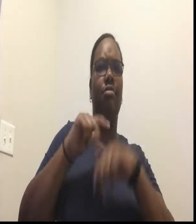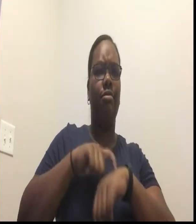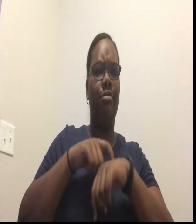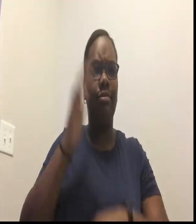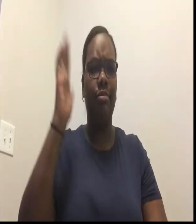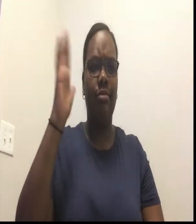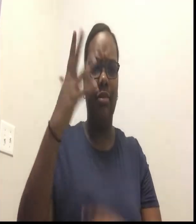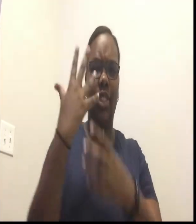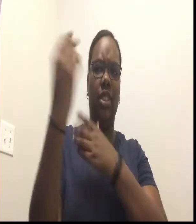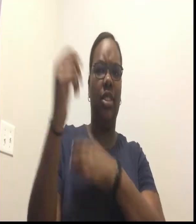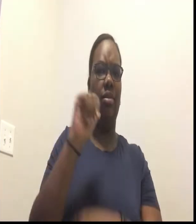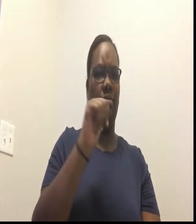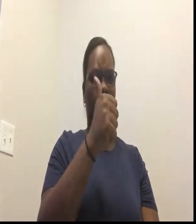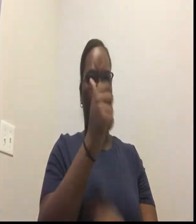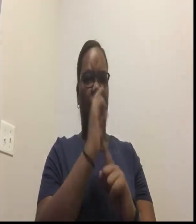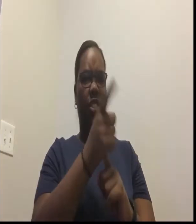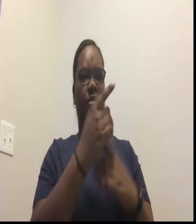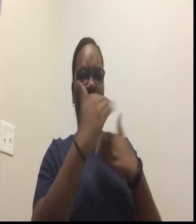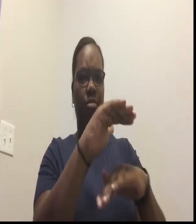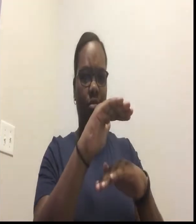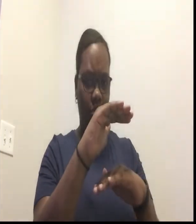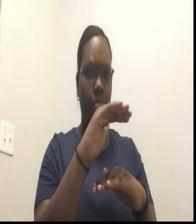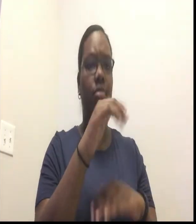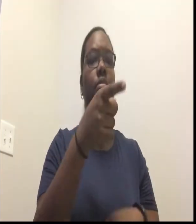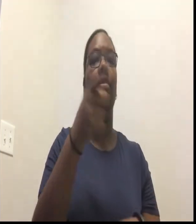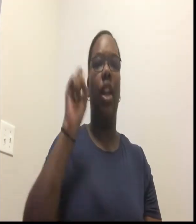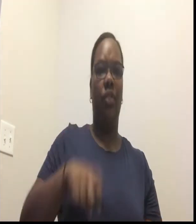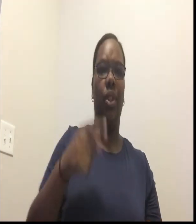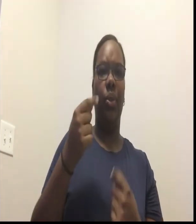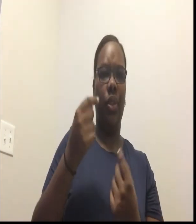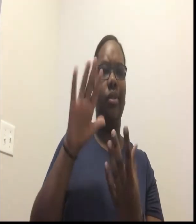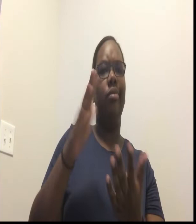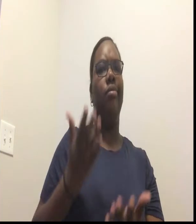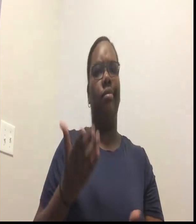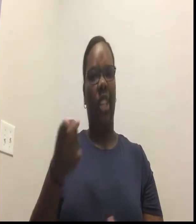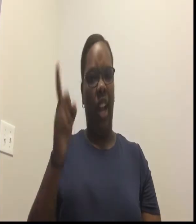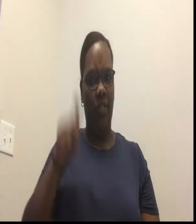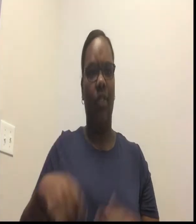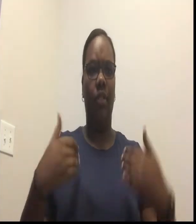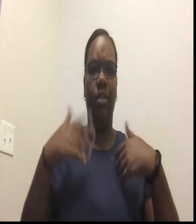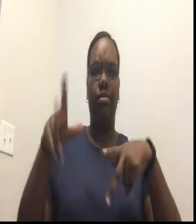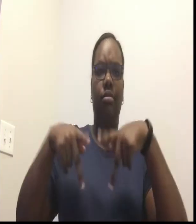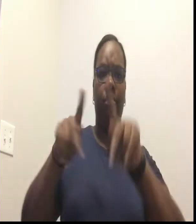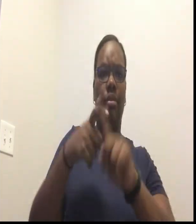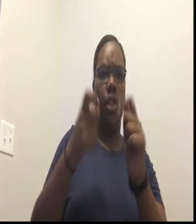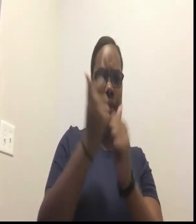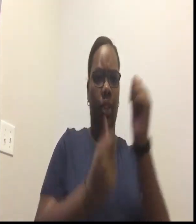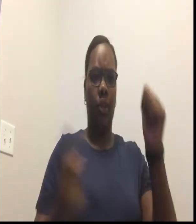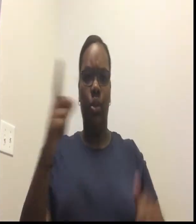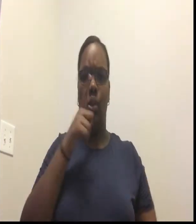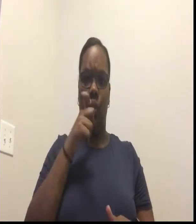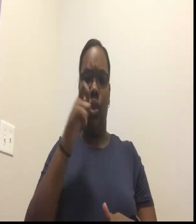outside of your 10 minutes then you have to have the consent of everyone else who is